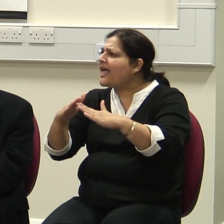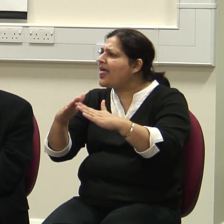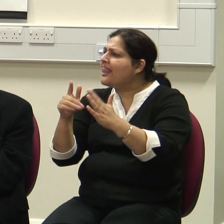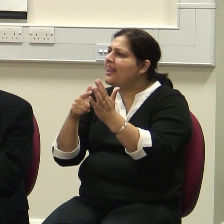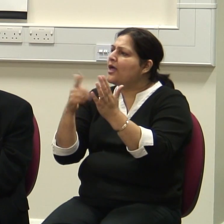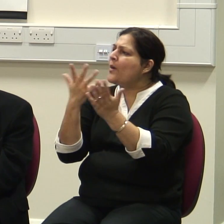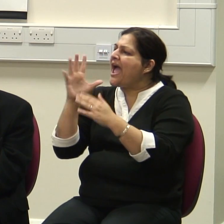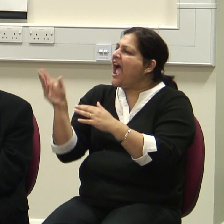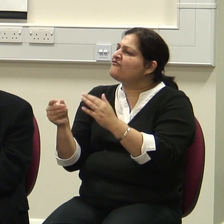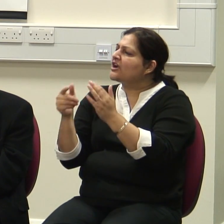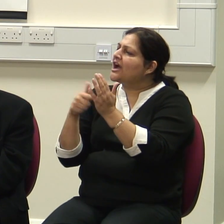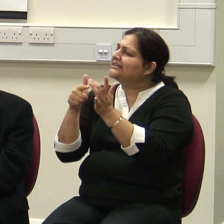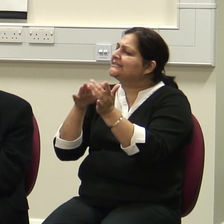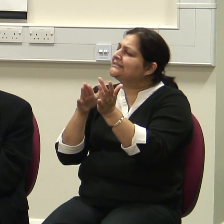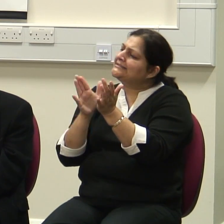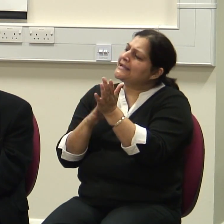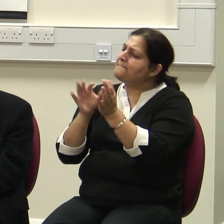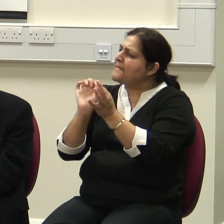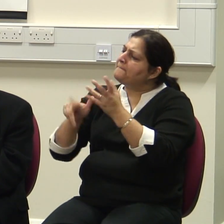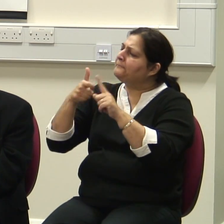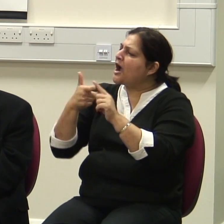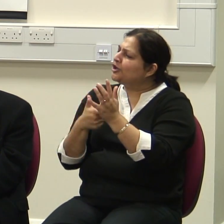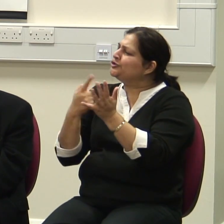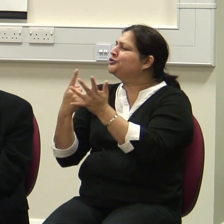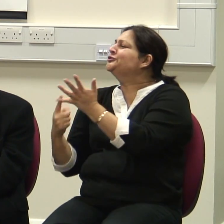in Africa, you like to travel, but unless you know someone who has been there, you may